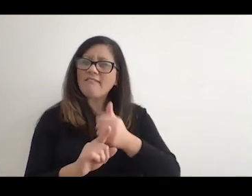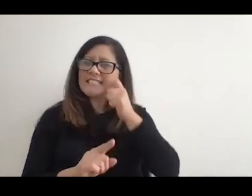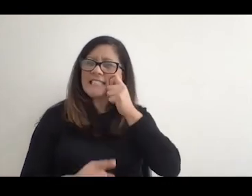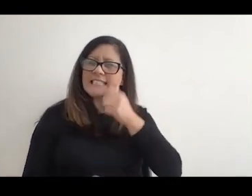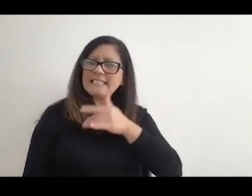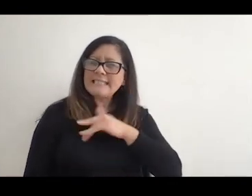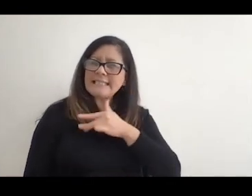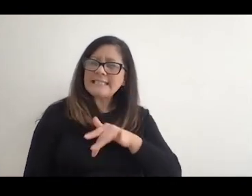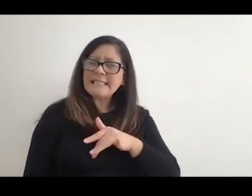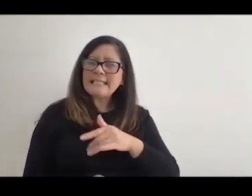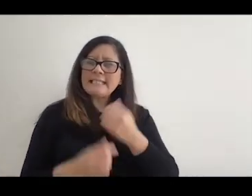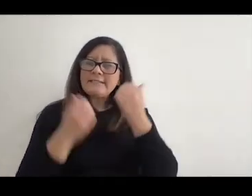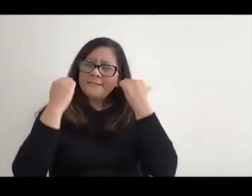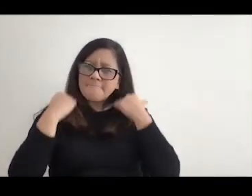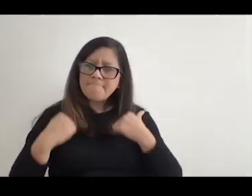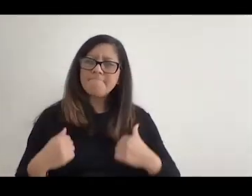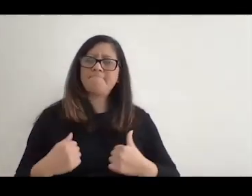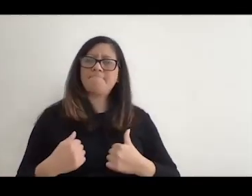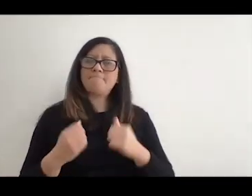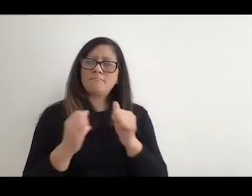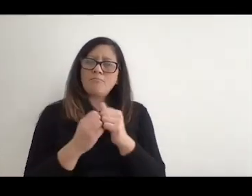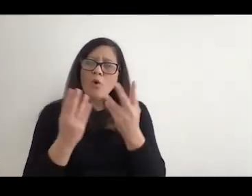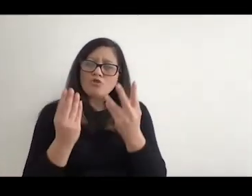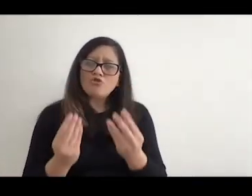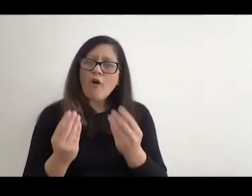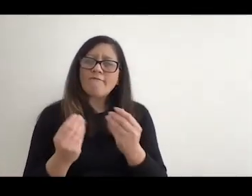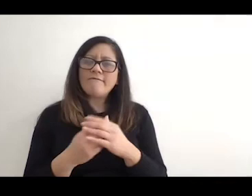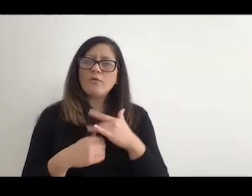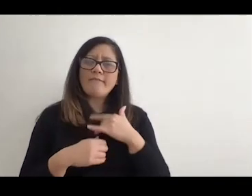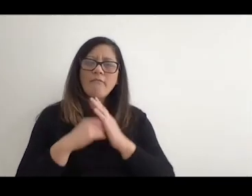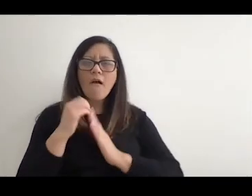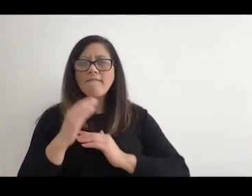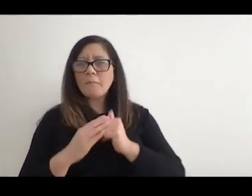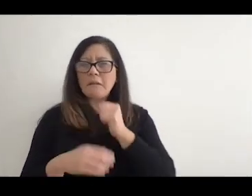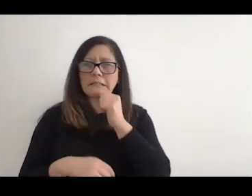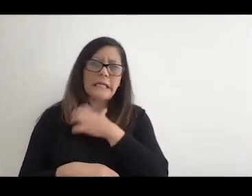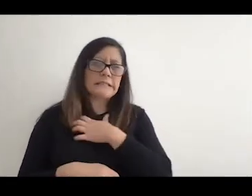sensitivity and you need extra soft clothing just to feel comfortable, it was perfect.